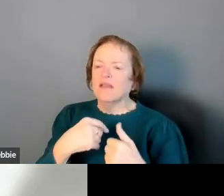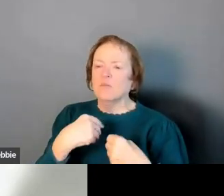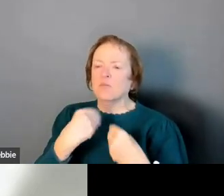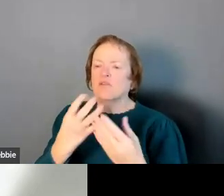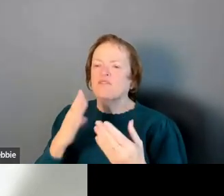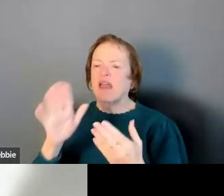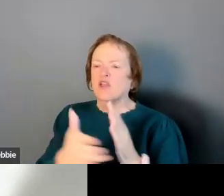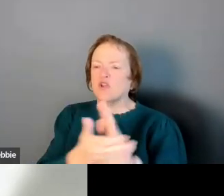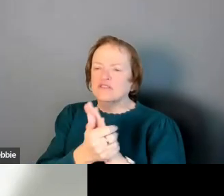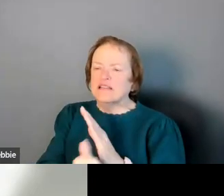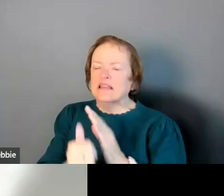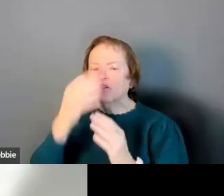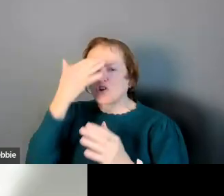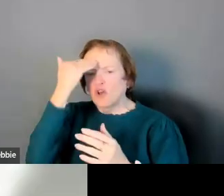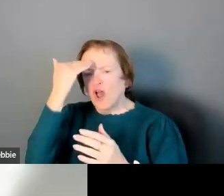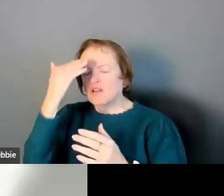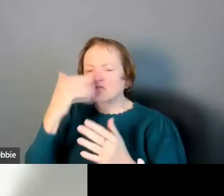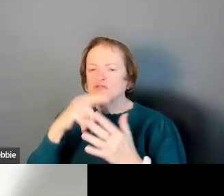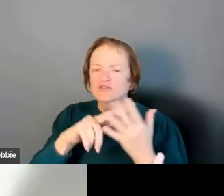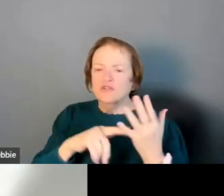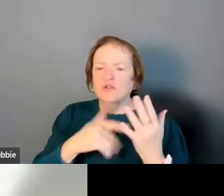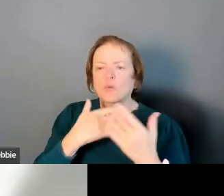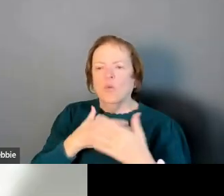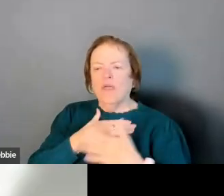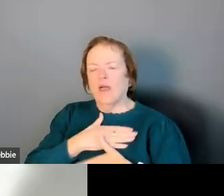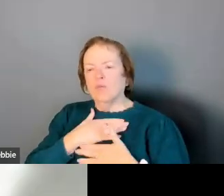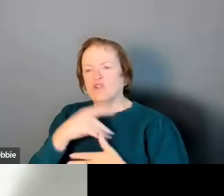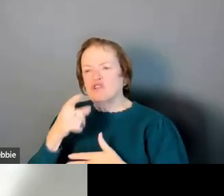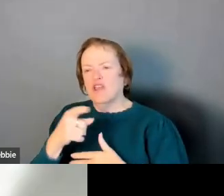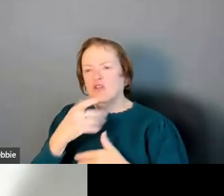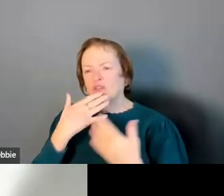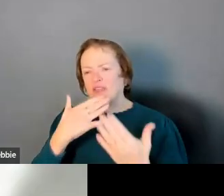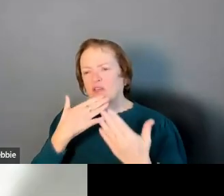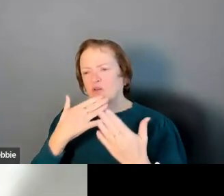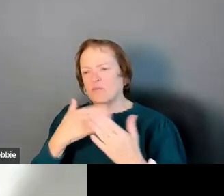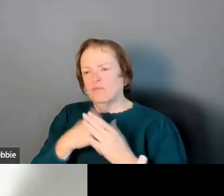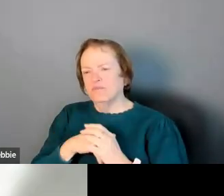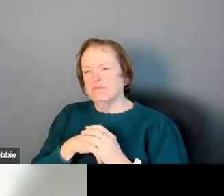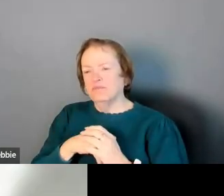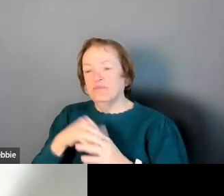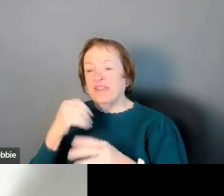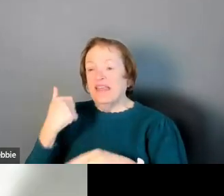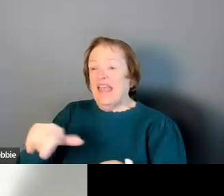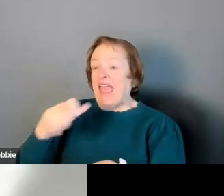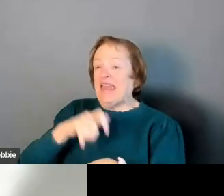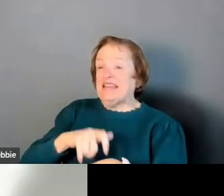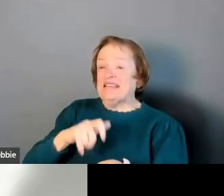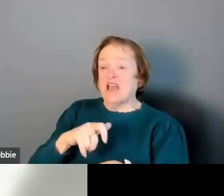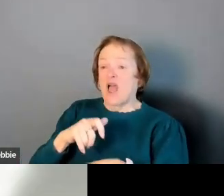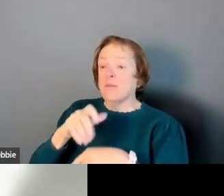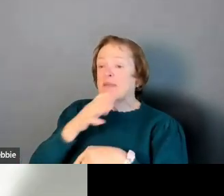appreciate you so much, and, you know, flood's coming in the chat saying thank you. Anytime the rural areas you need assistance, send me an email,